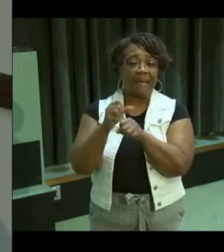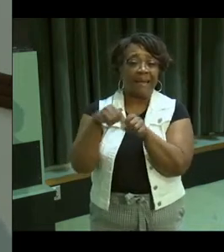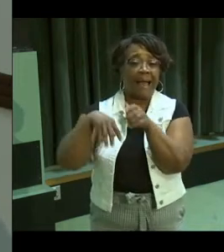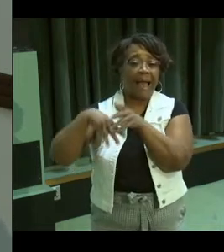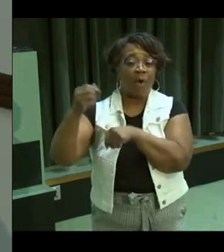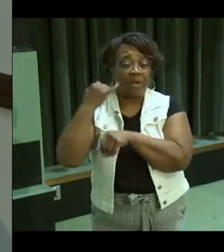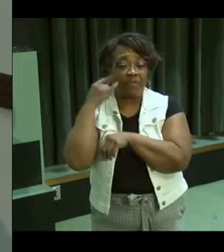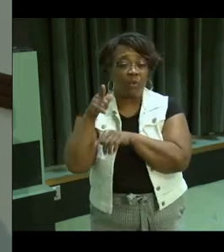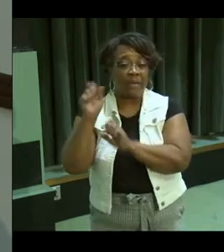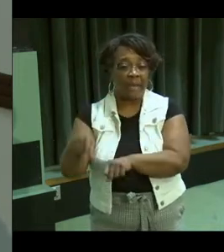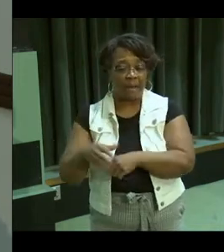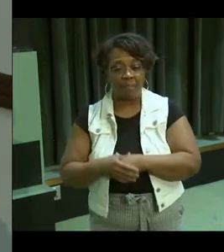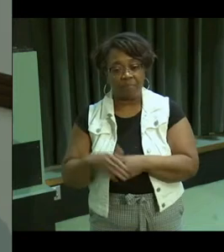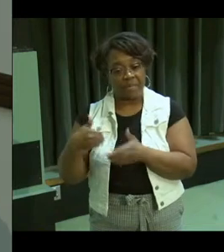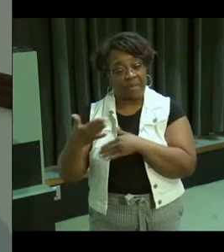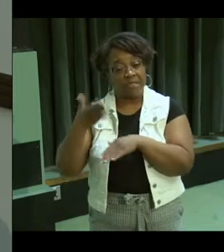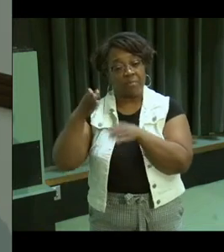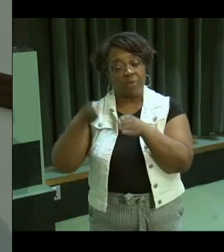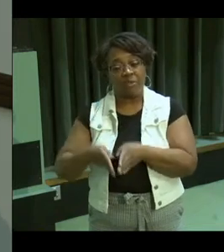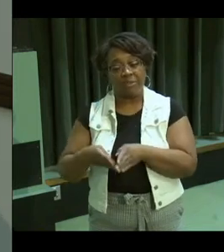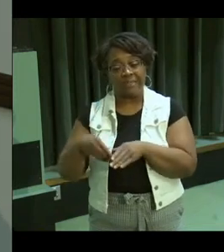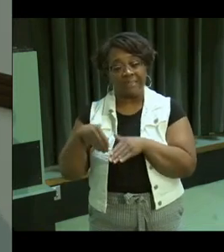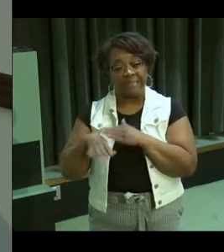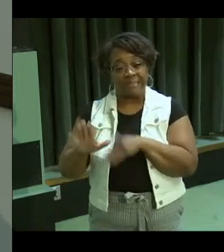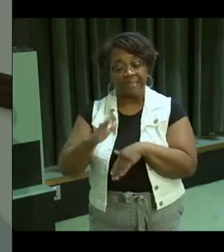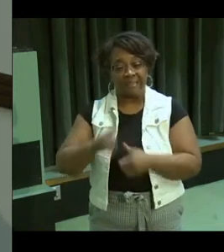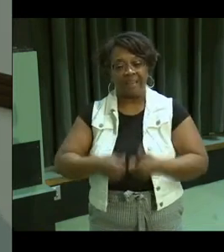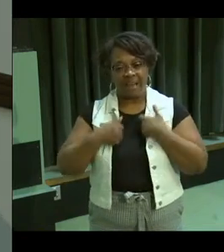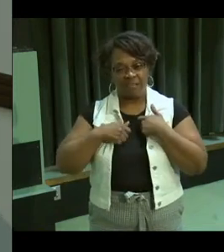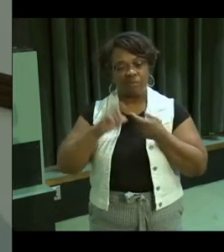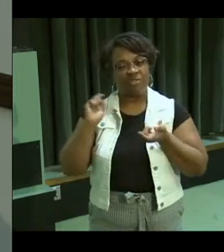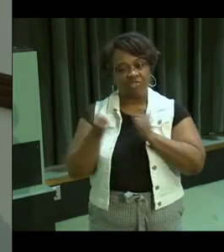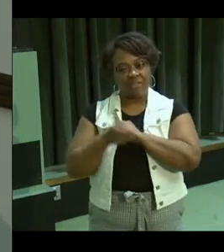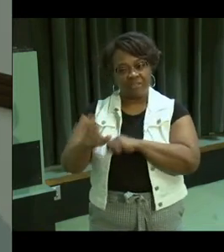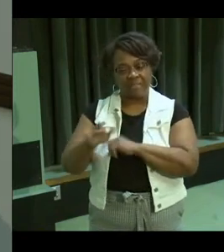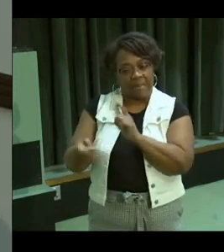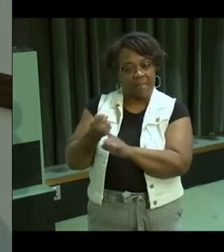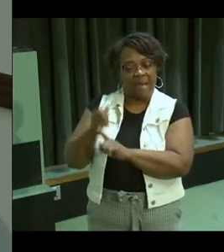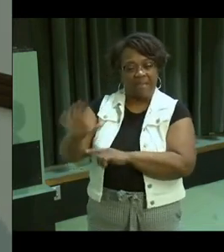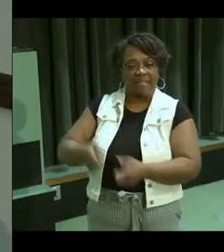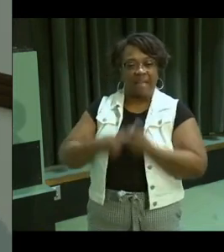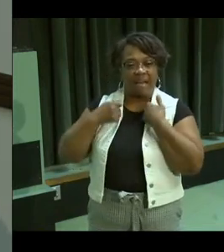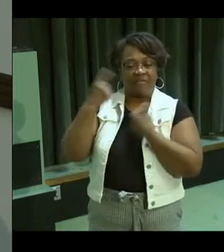person that would come into his